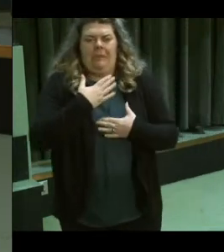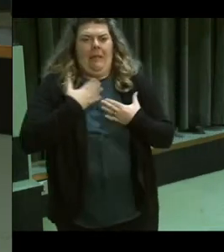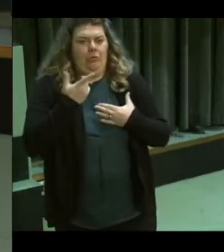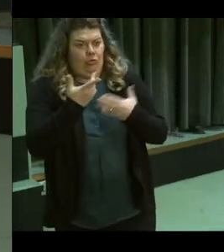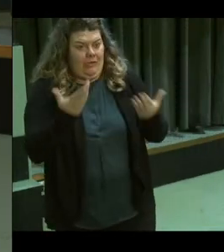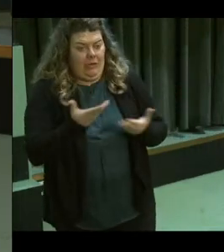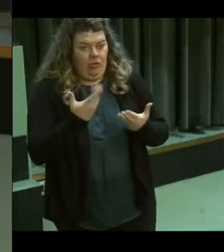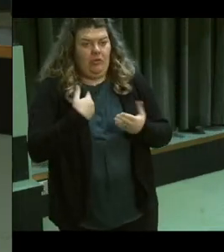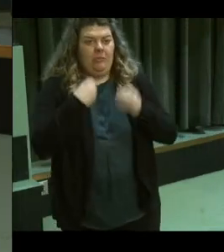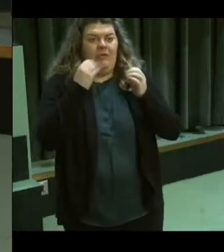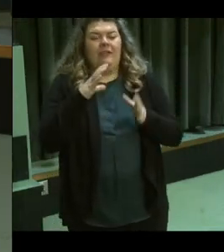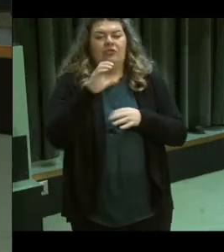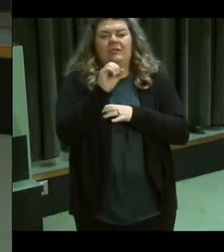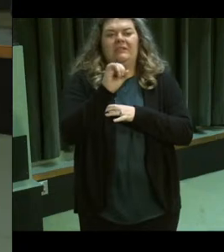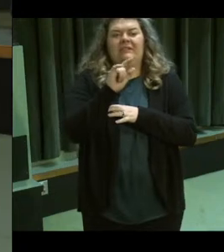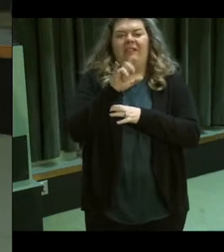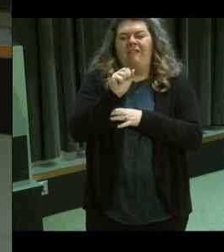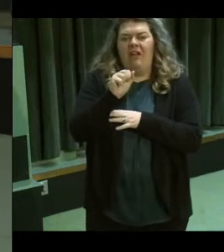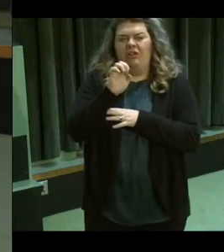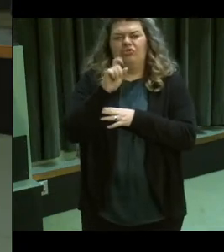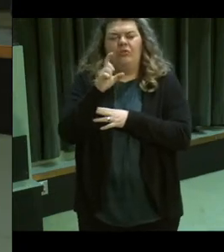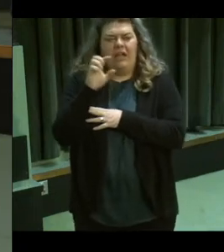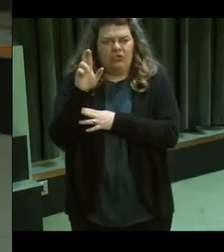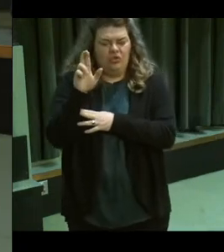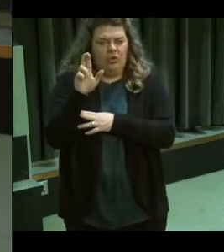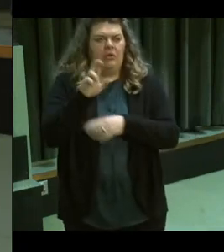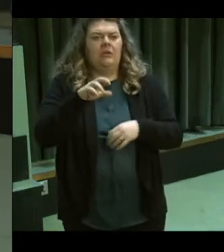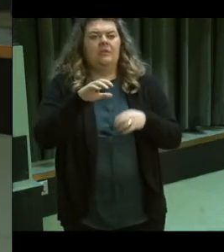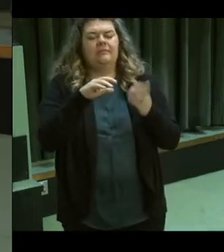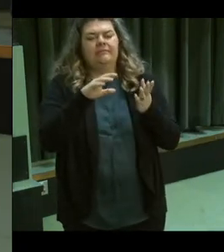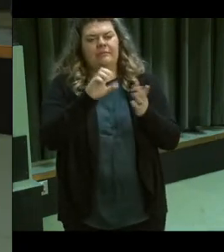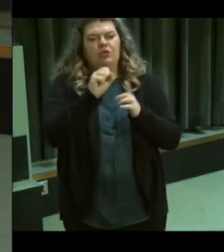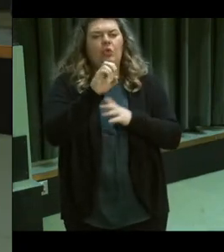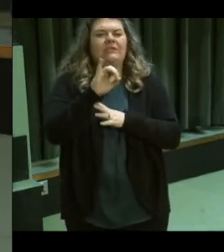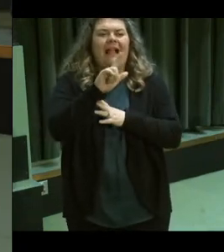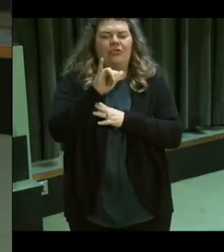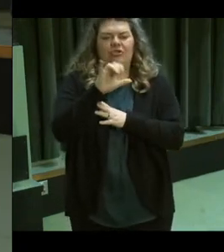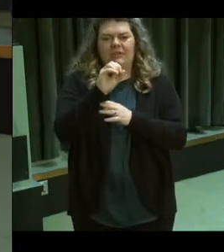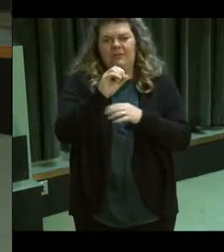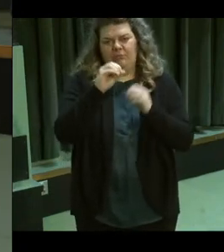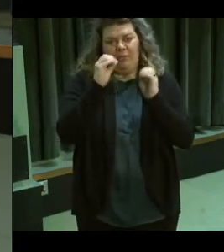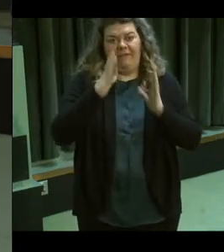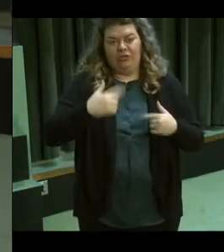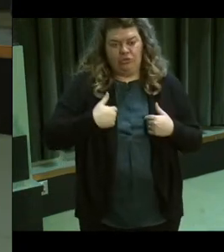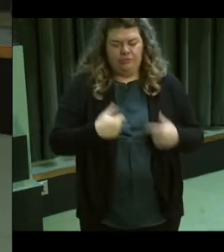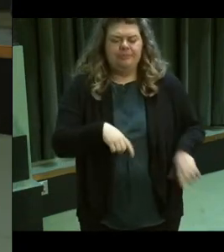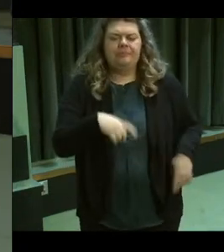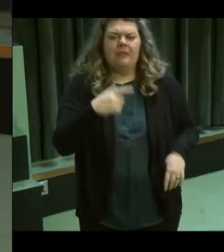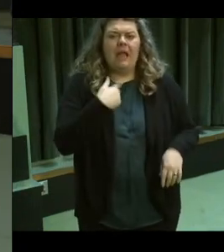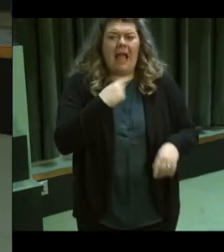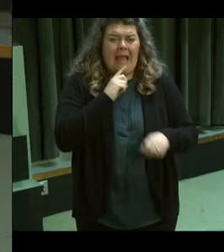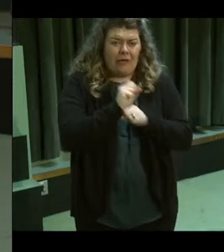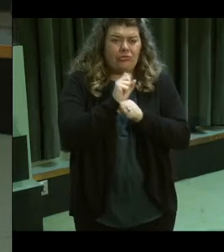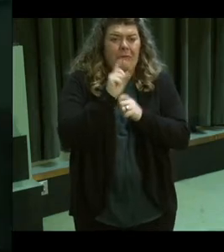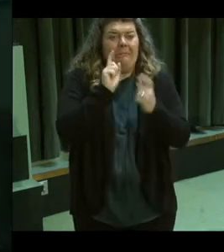Pedraza, sociology and American